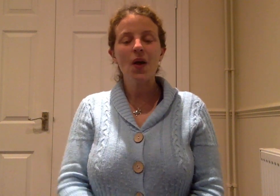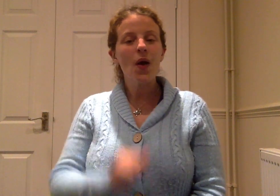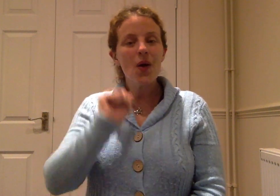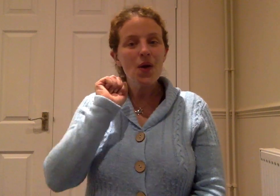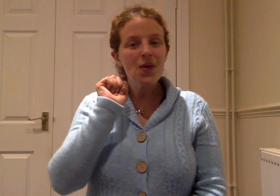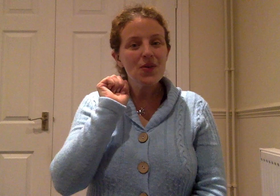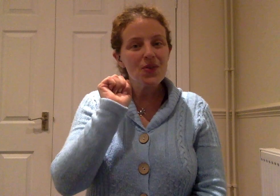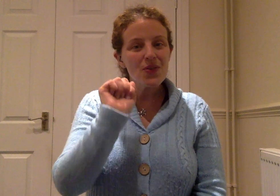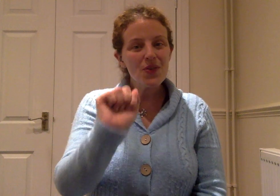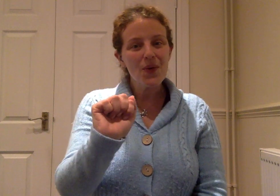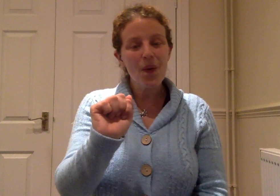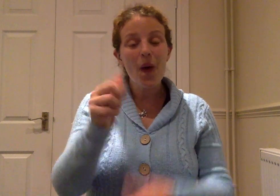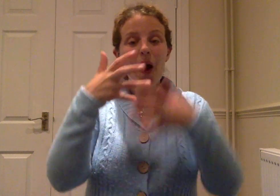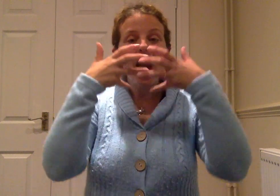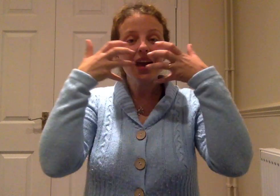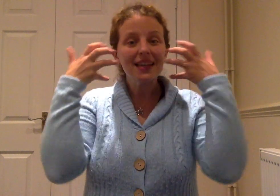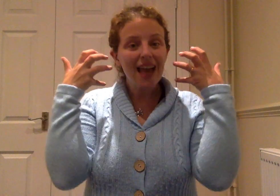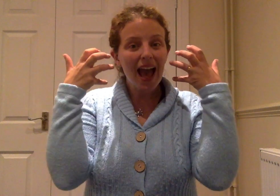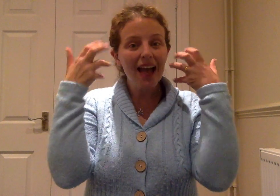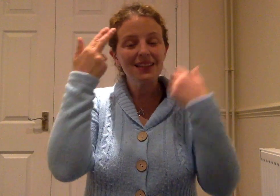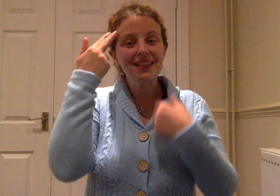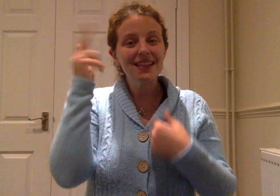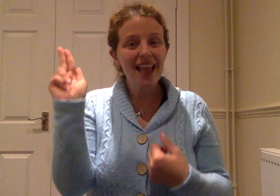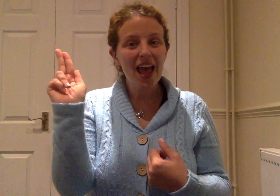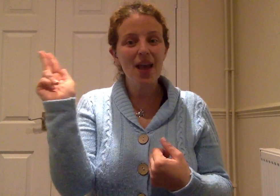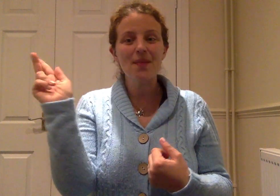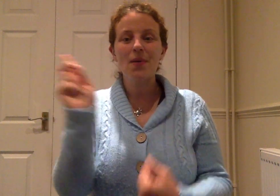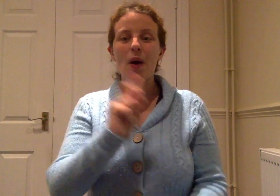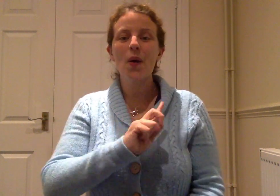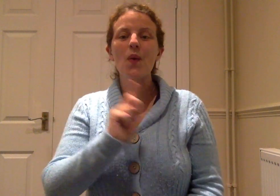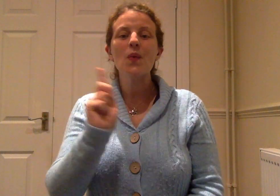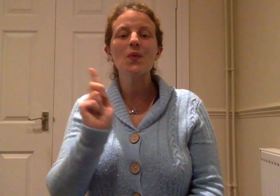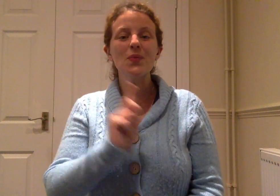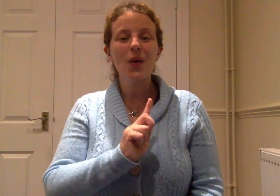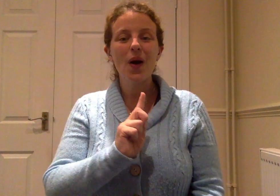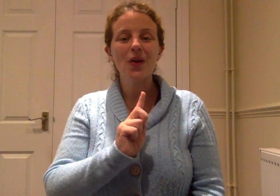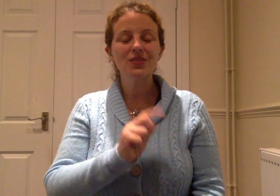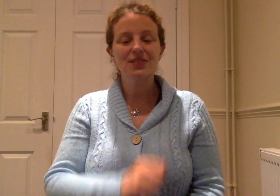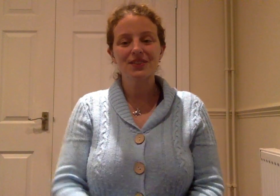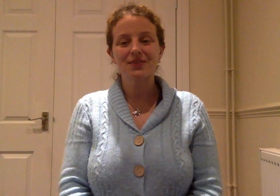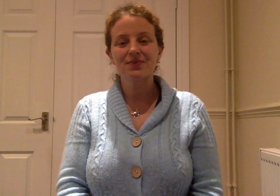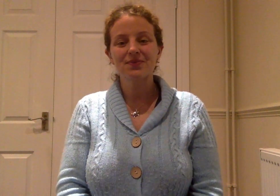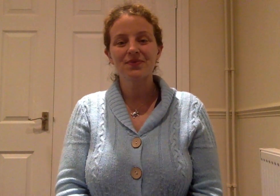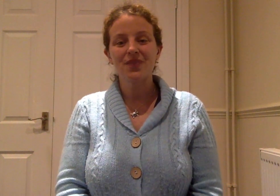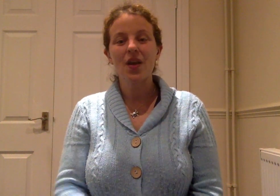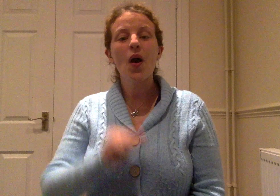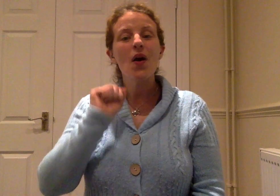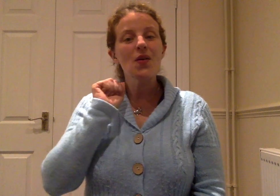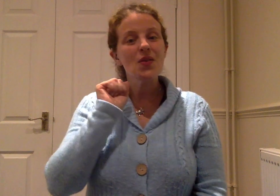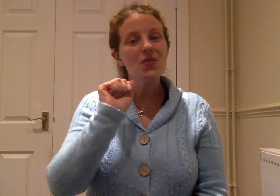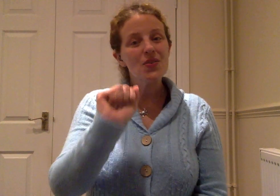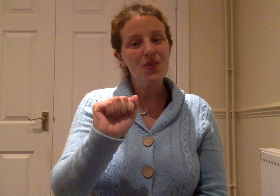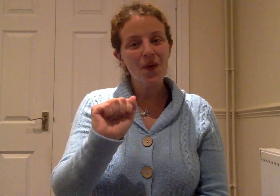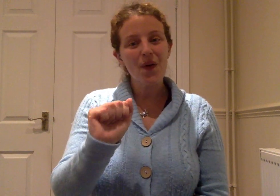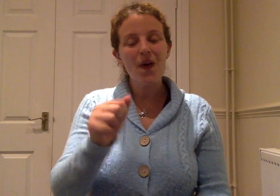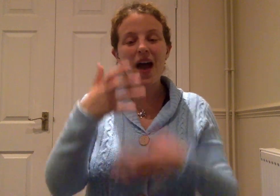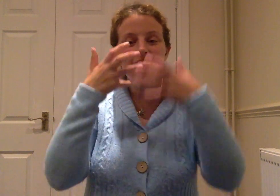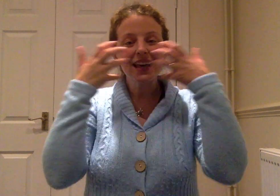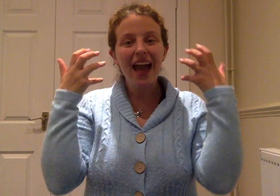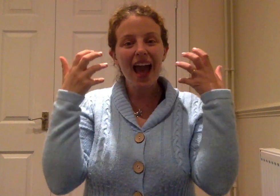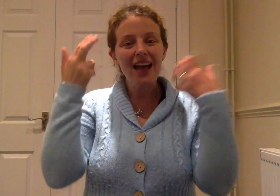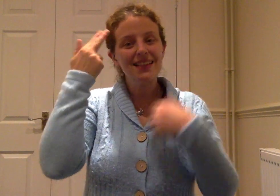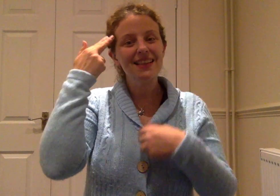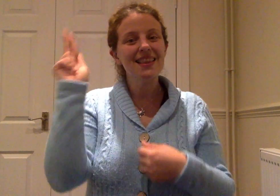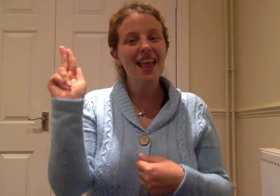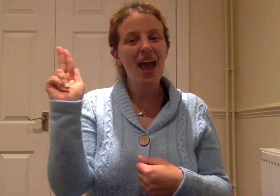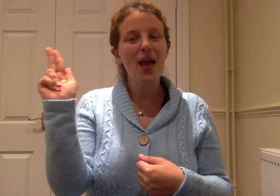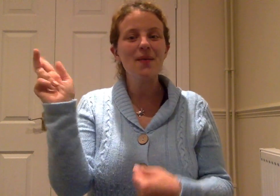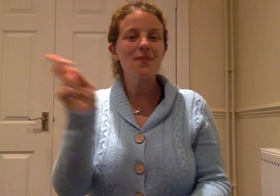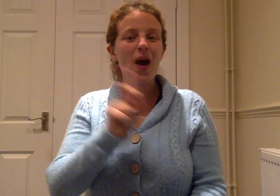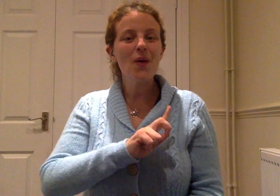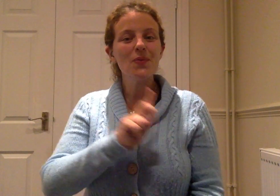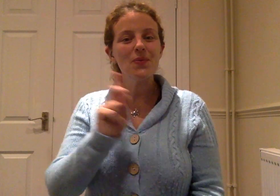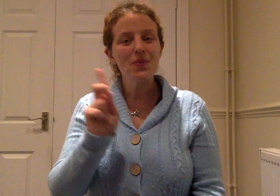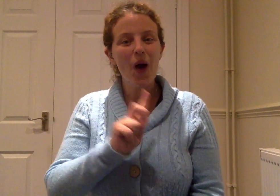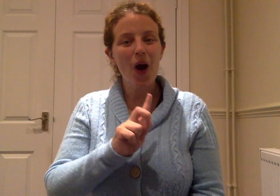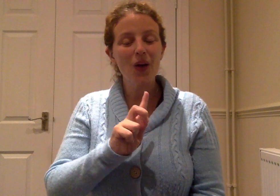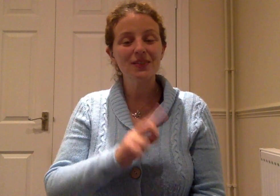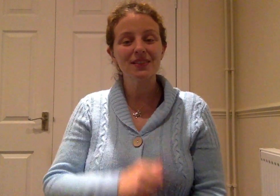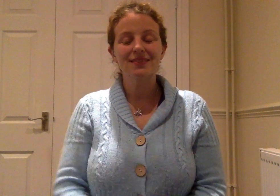Your cat name what?